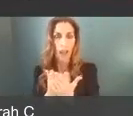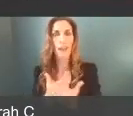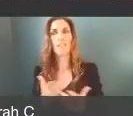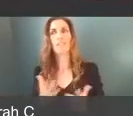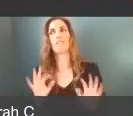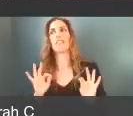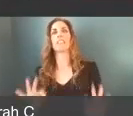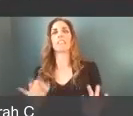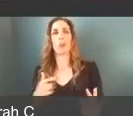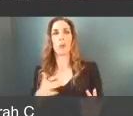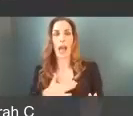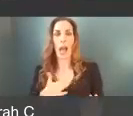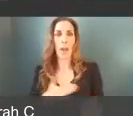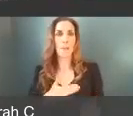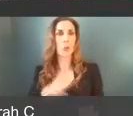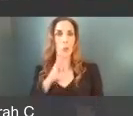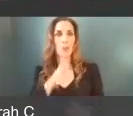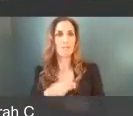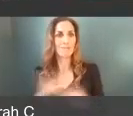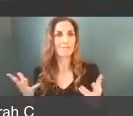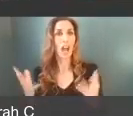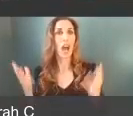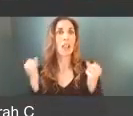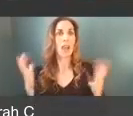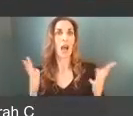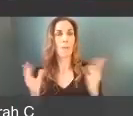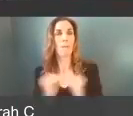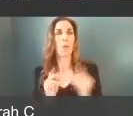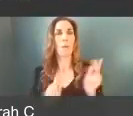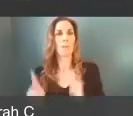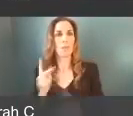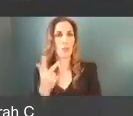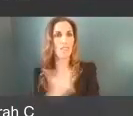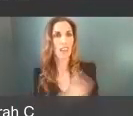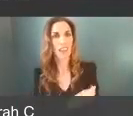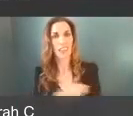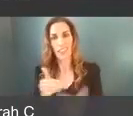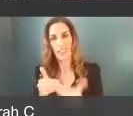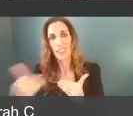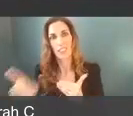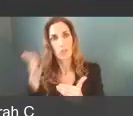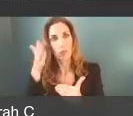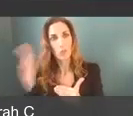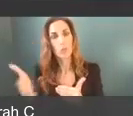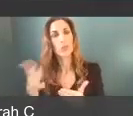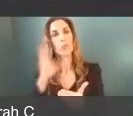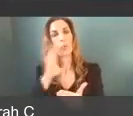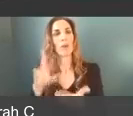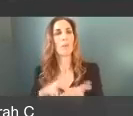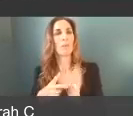be able to get a lot of people vaccinated in the very near future and that will mitigate the risk